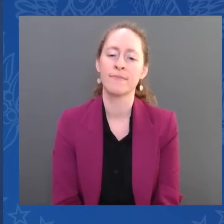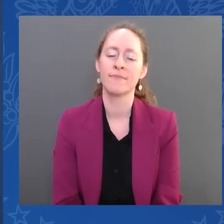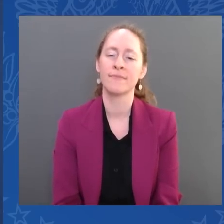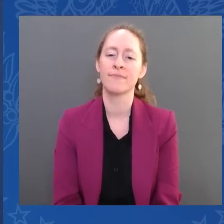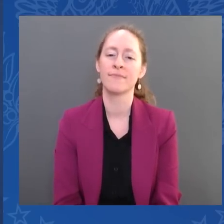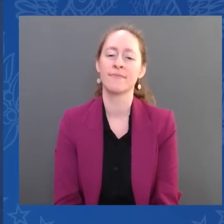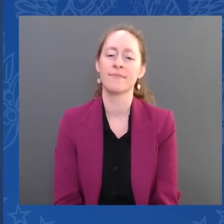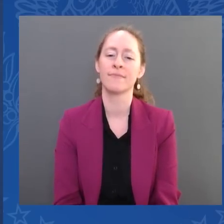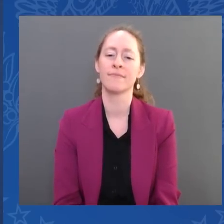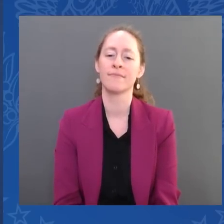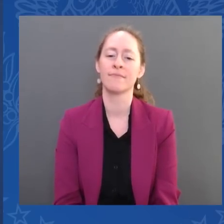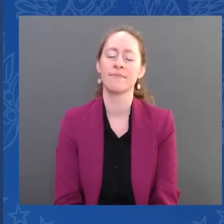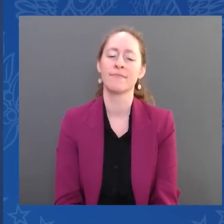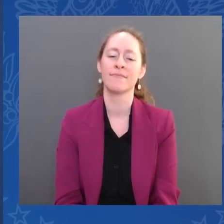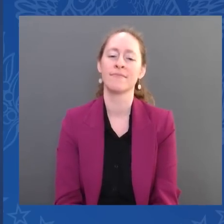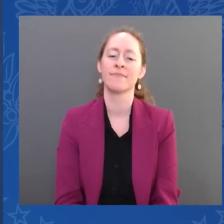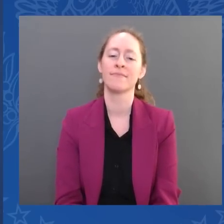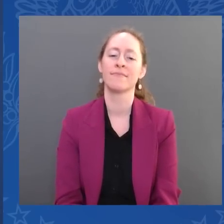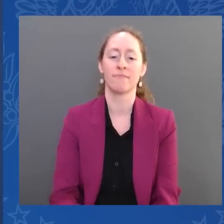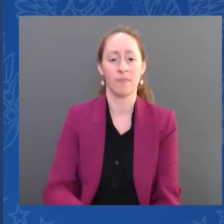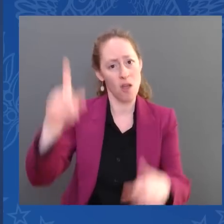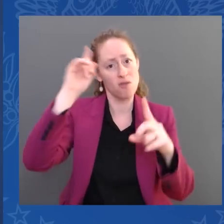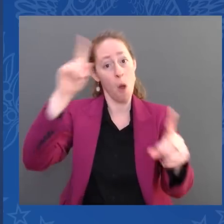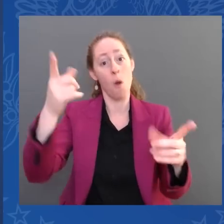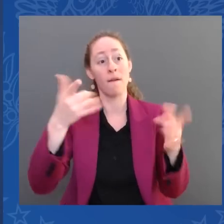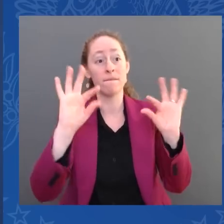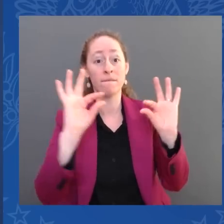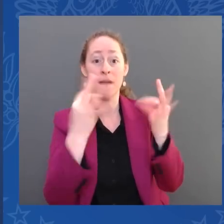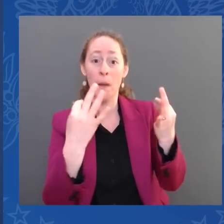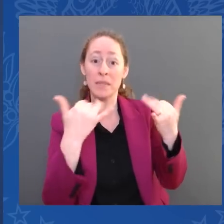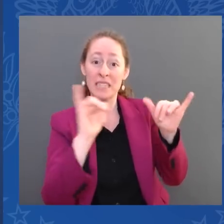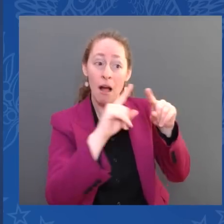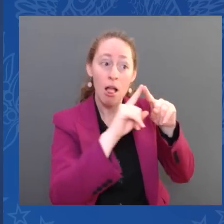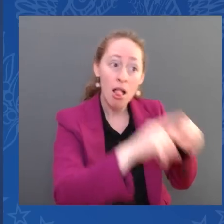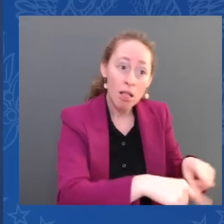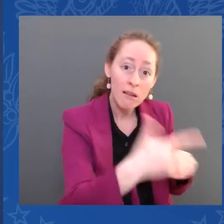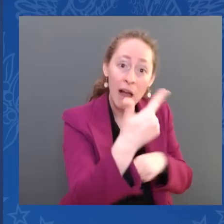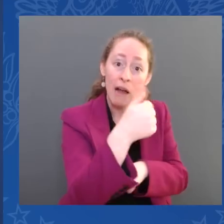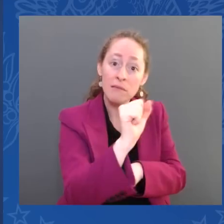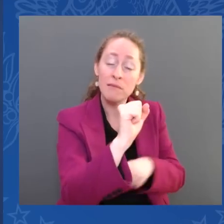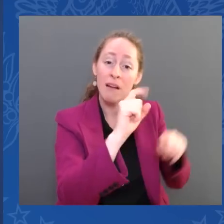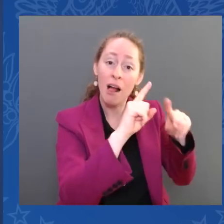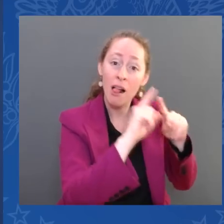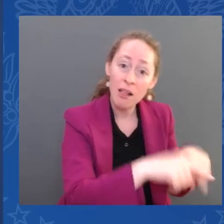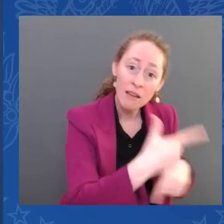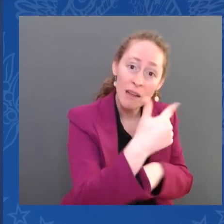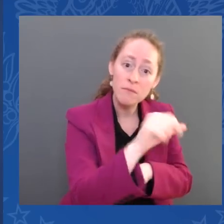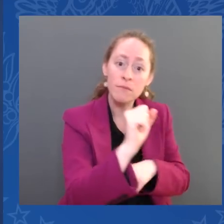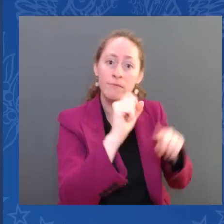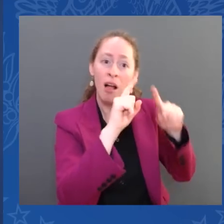to the whims of a dictator half a world away, controlling oil. It's not just utility bills, though.